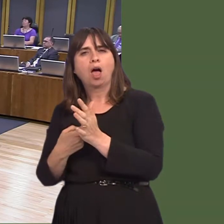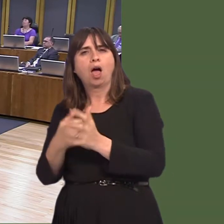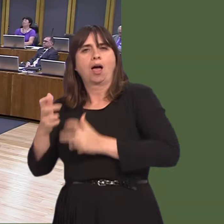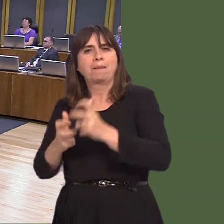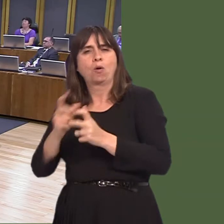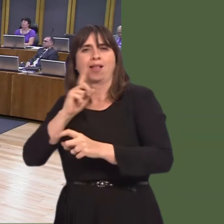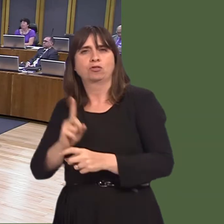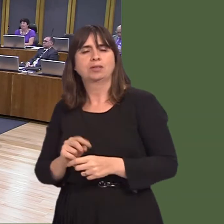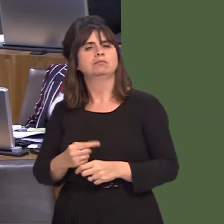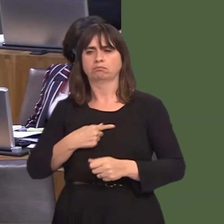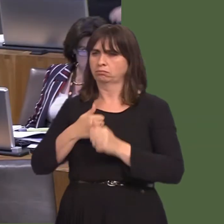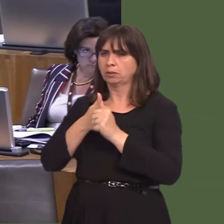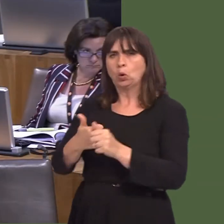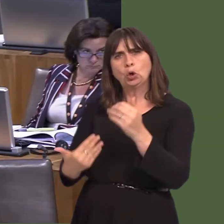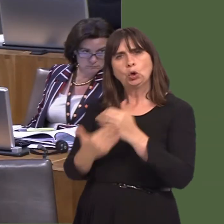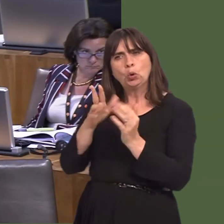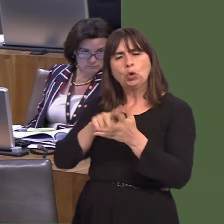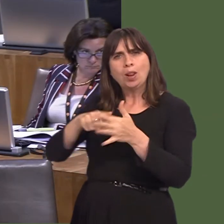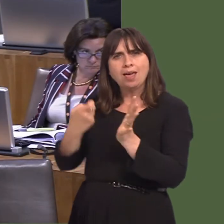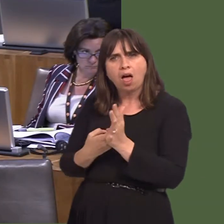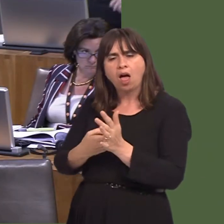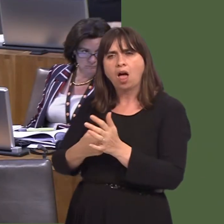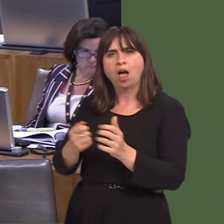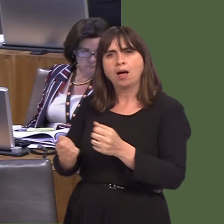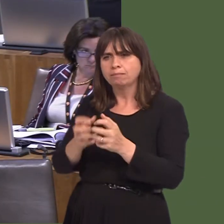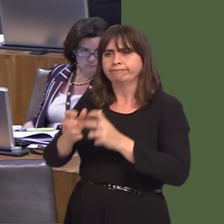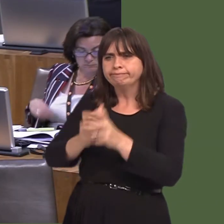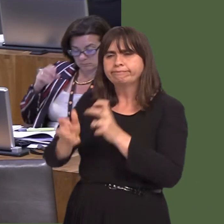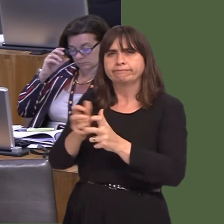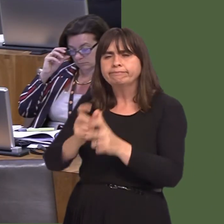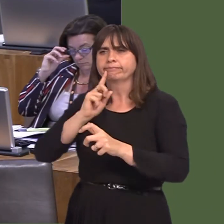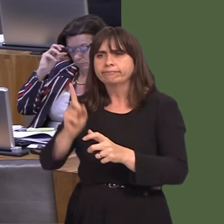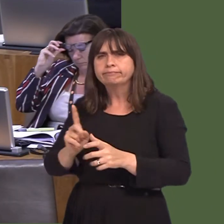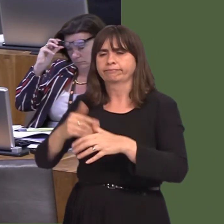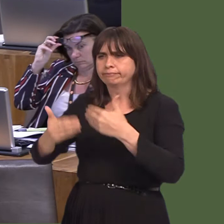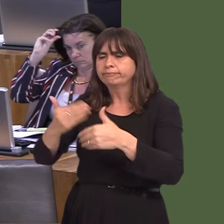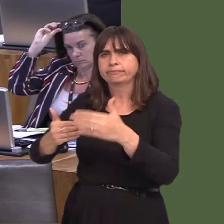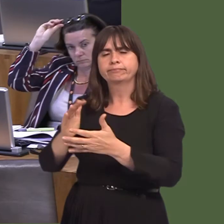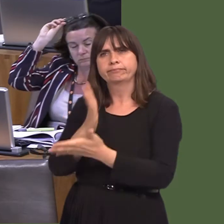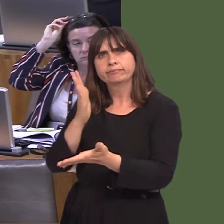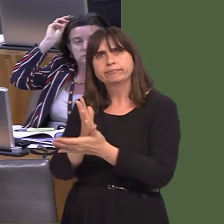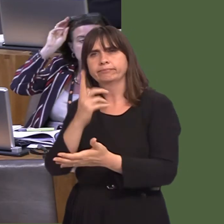We support new nuclear on existing sites to maximise the legacy benefits of any planned investment.